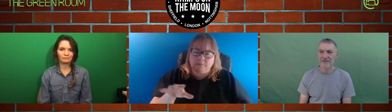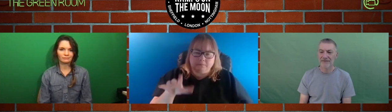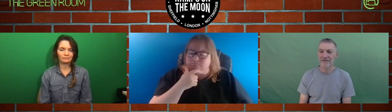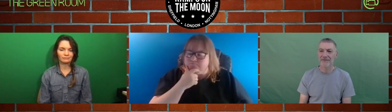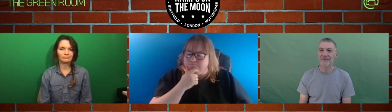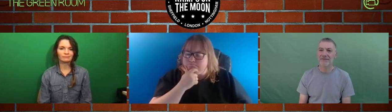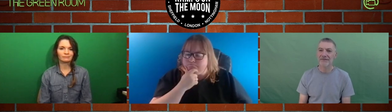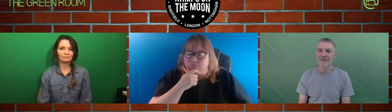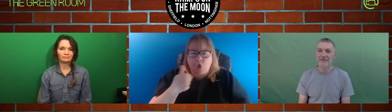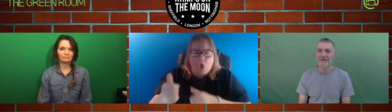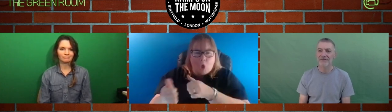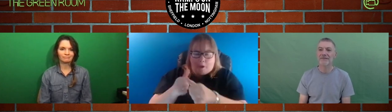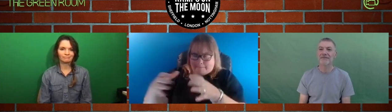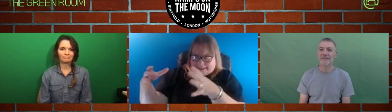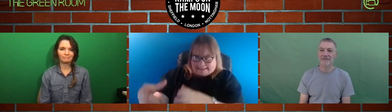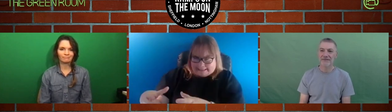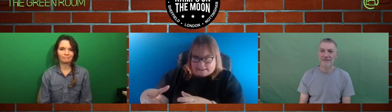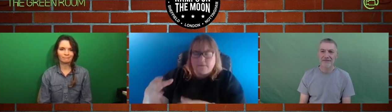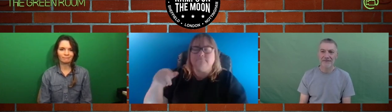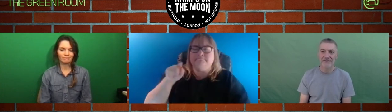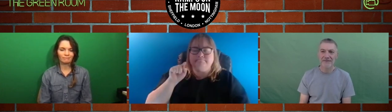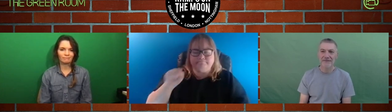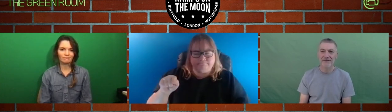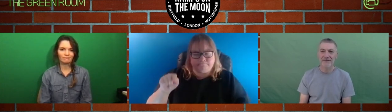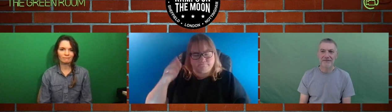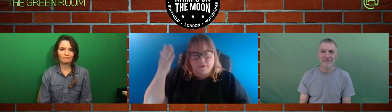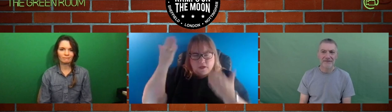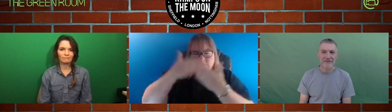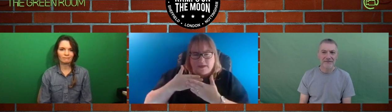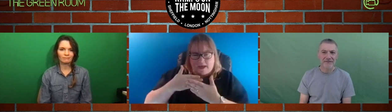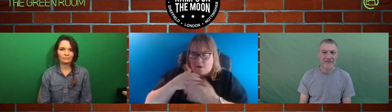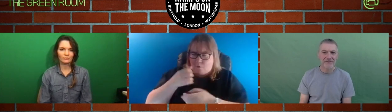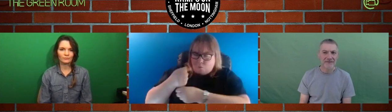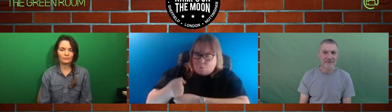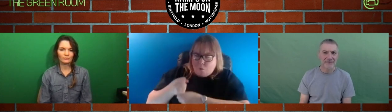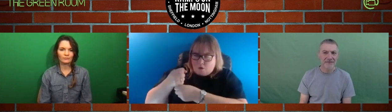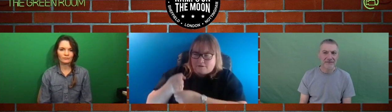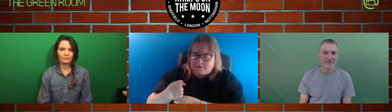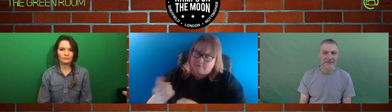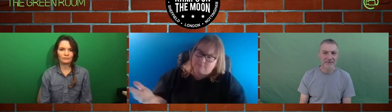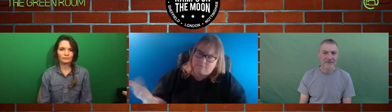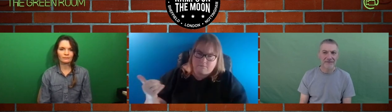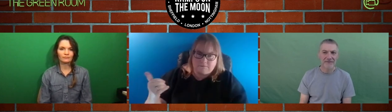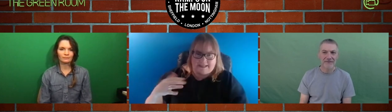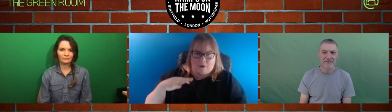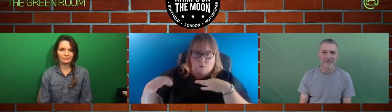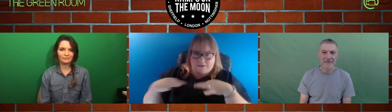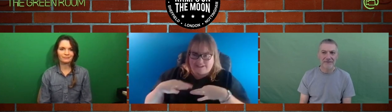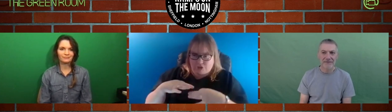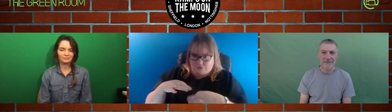actors from Dark Horse, from Mind the Gap and find somebody that is supported already in our industry